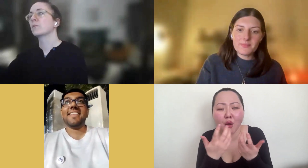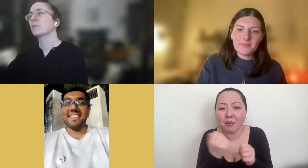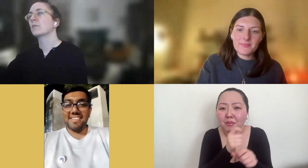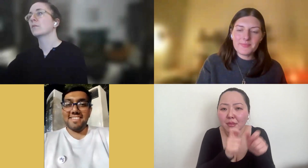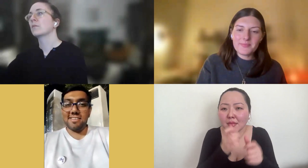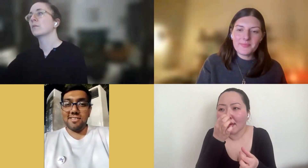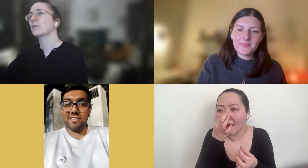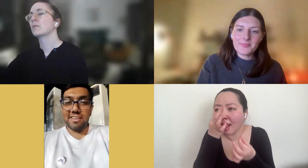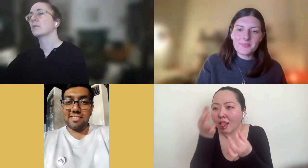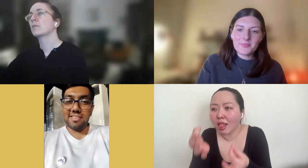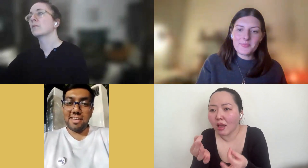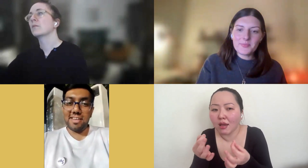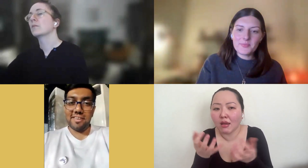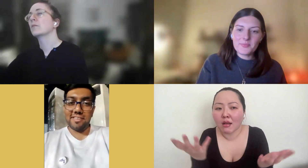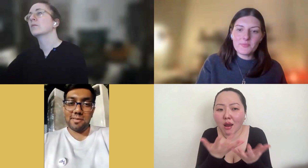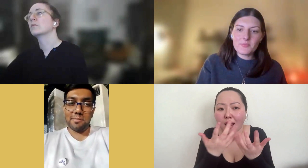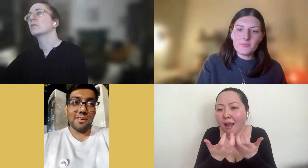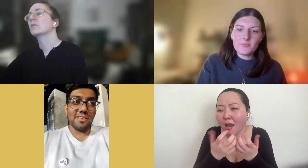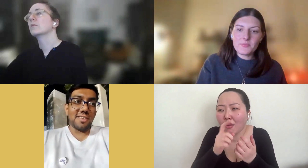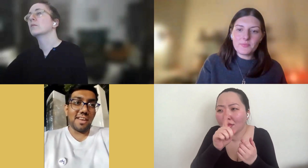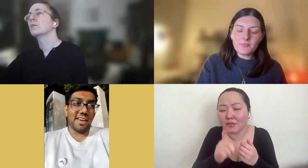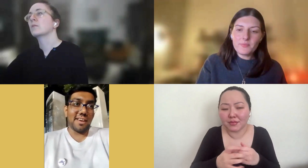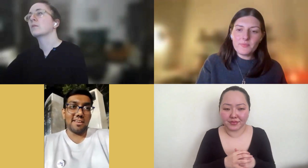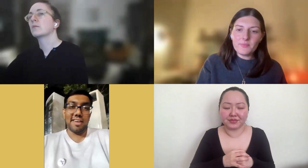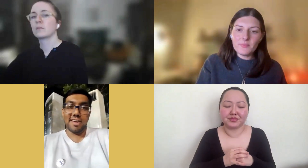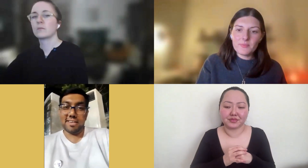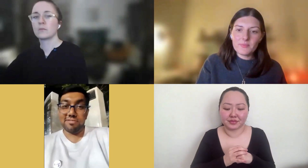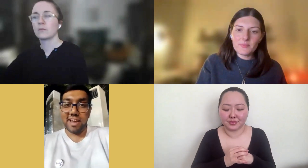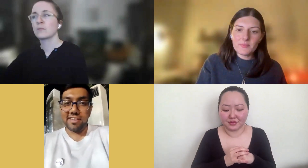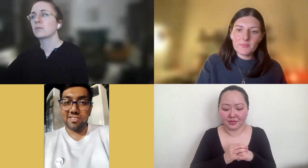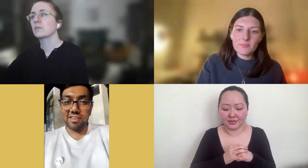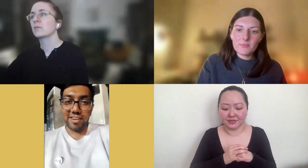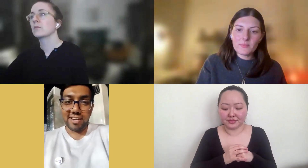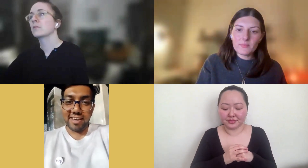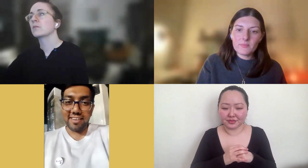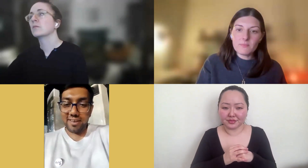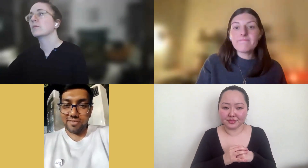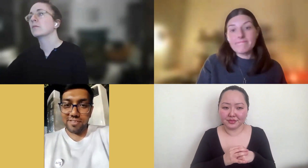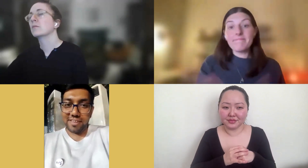I think that is a very interesting question. Because it is like a creative challenge everyday.